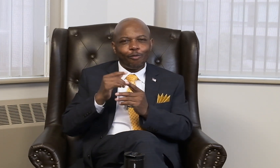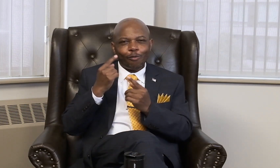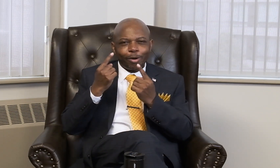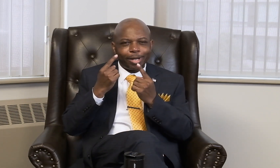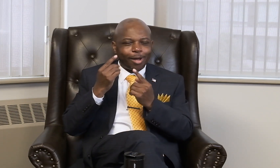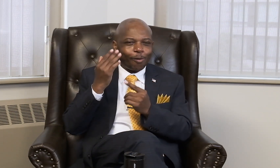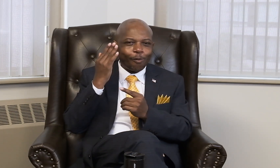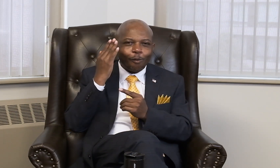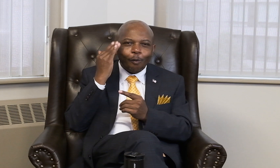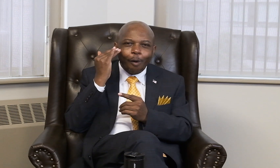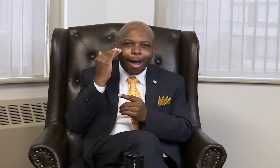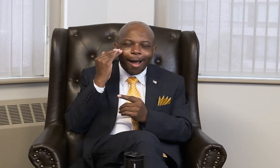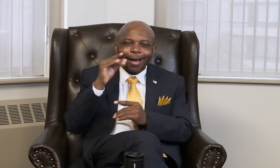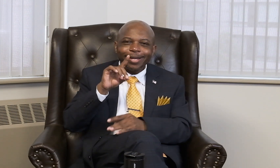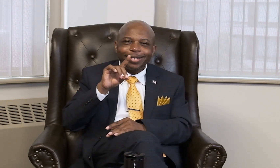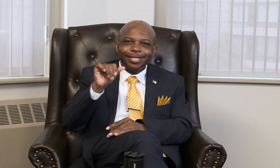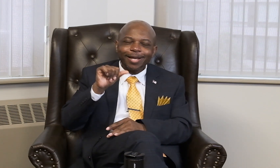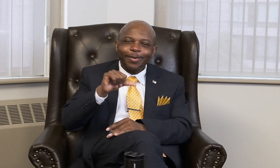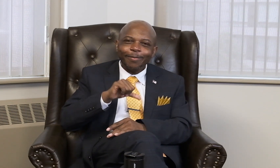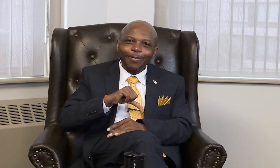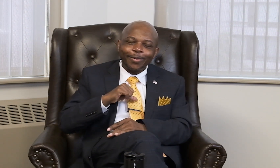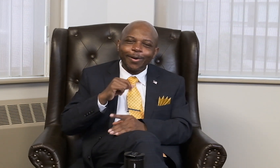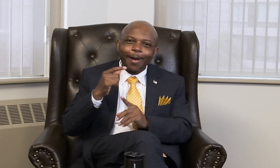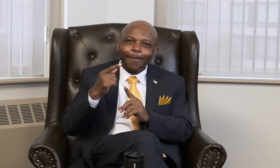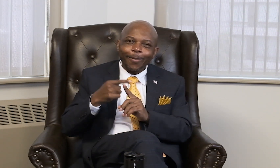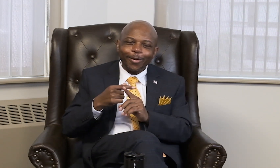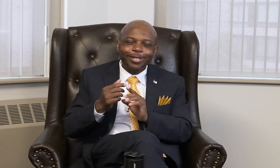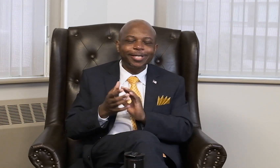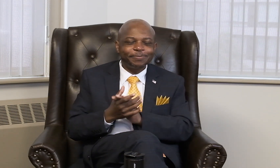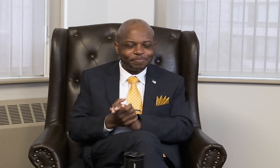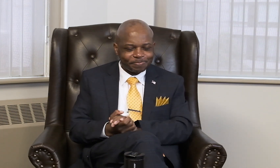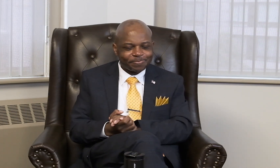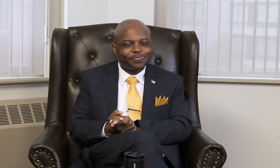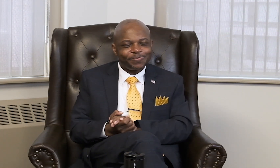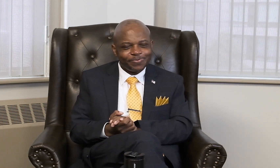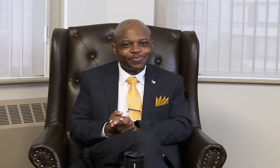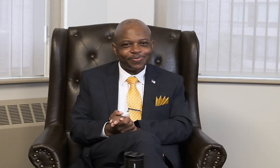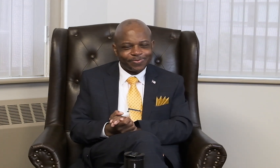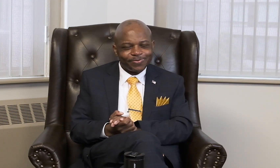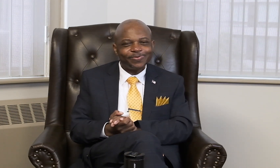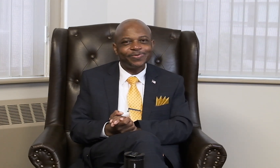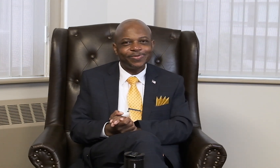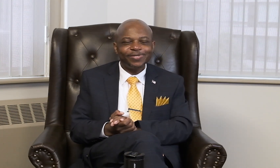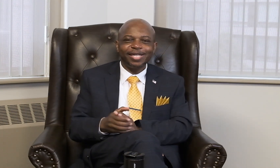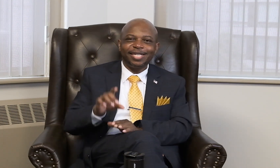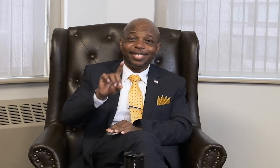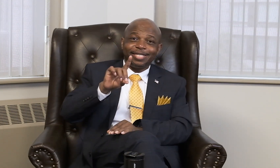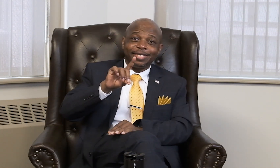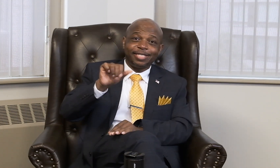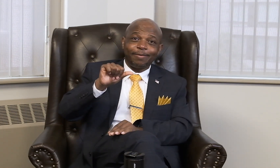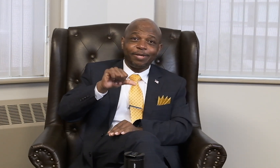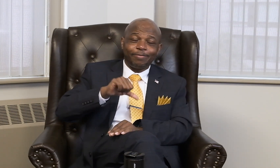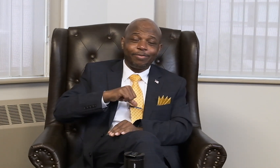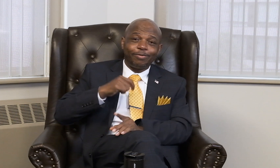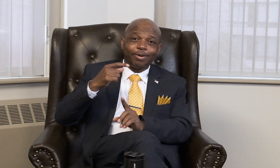People often wonder: “Why Disability Pride Month?” Disability Pride Month